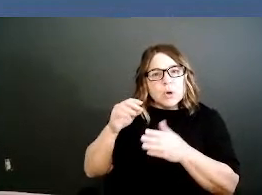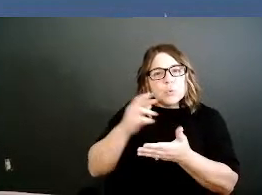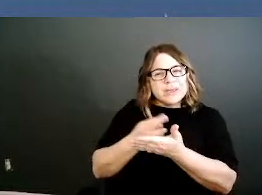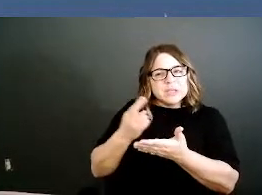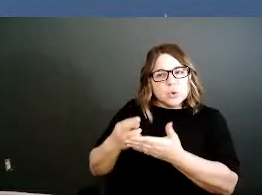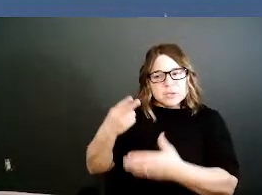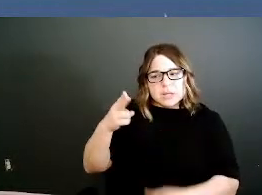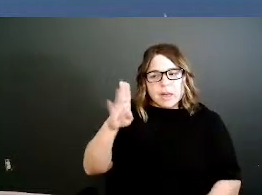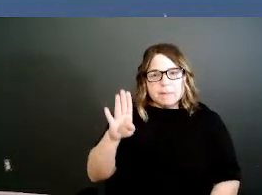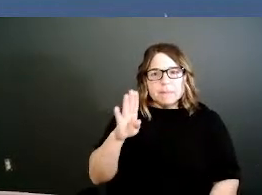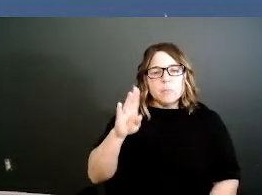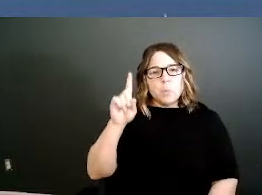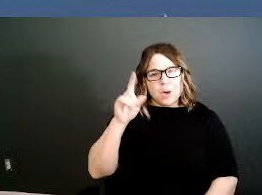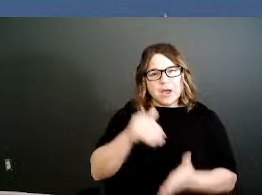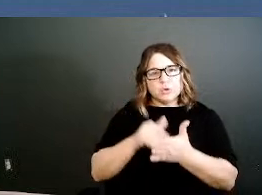WHILE COMMUNITY SERVICE PROVIDERS FOOT THE BILL.